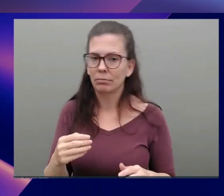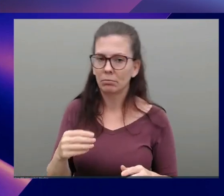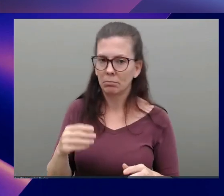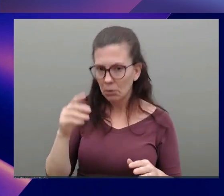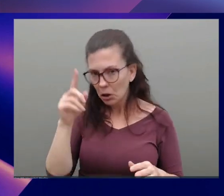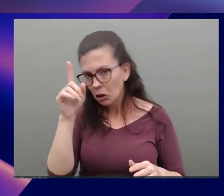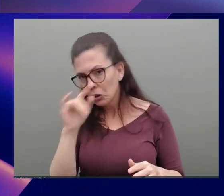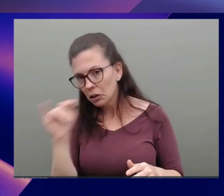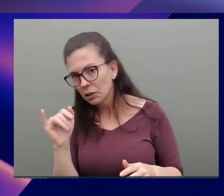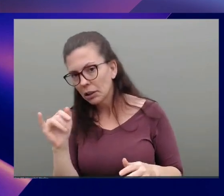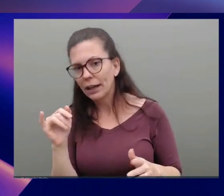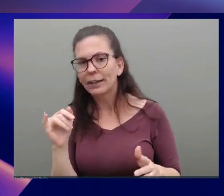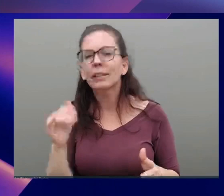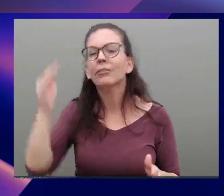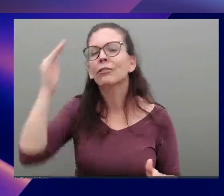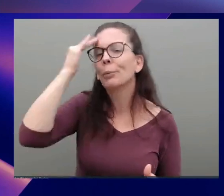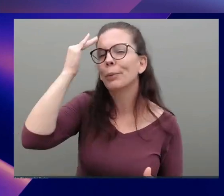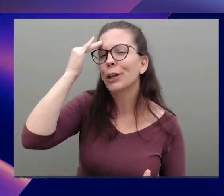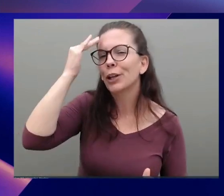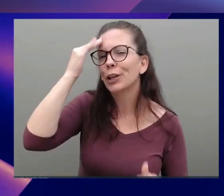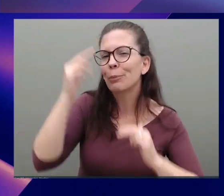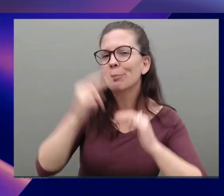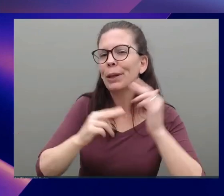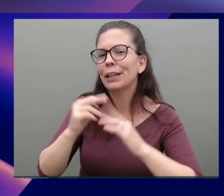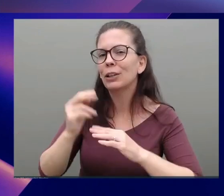very familiar building with an antenna on top, right?